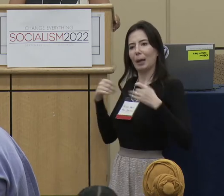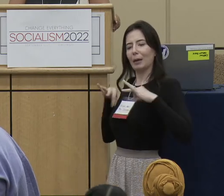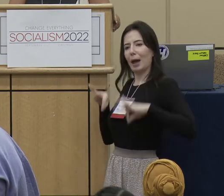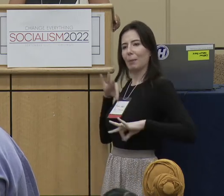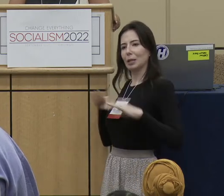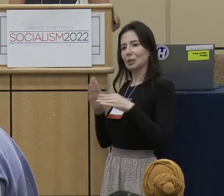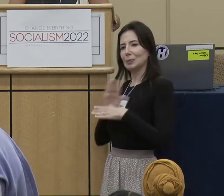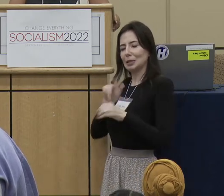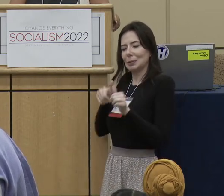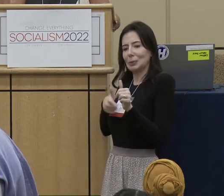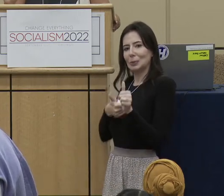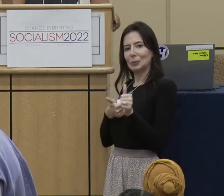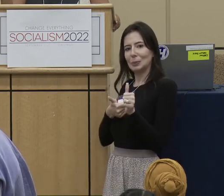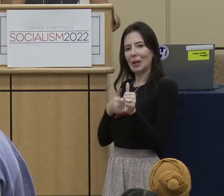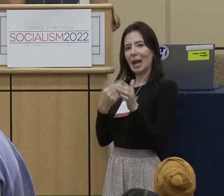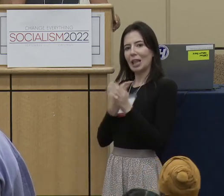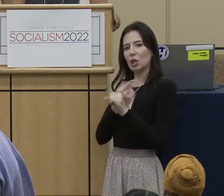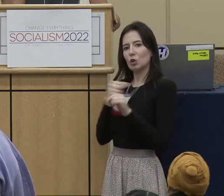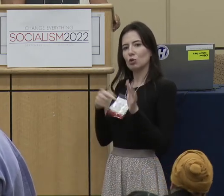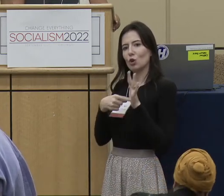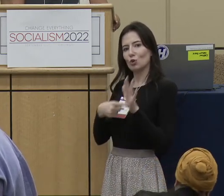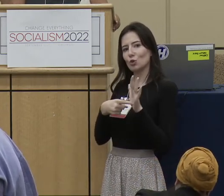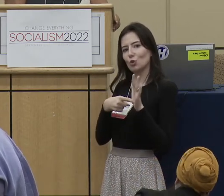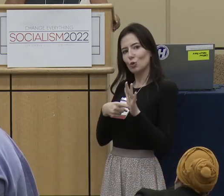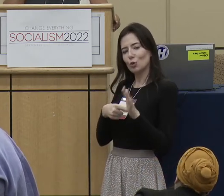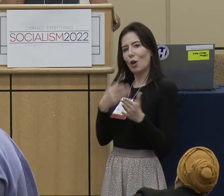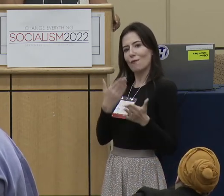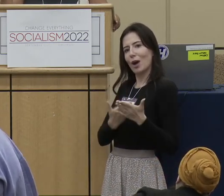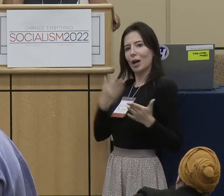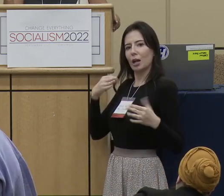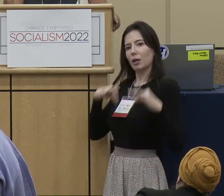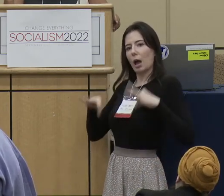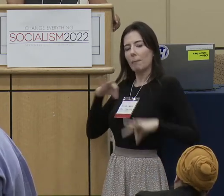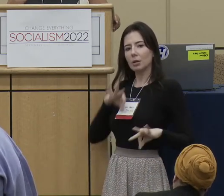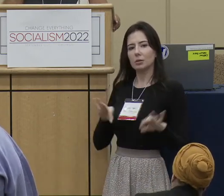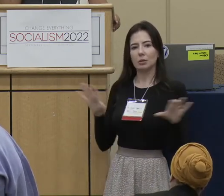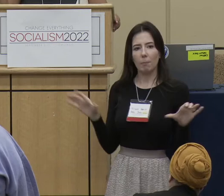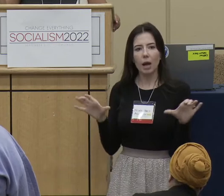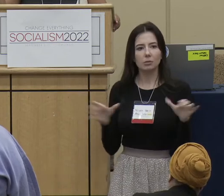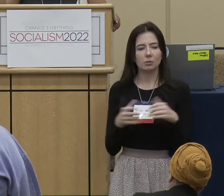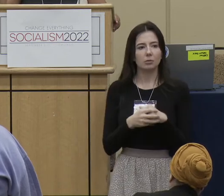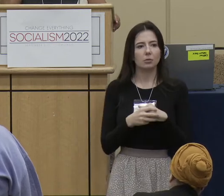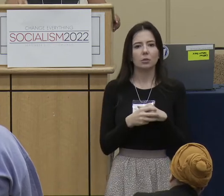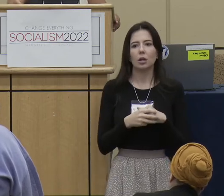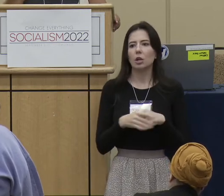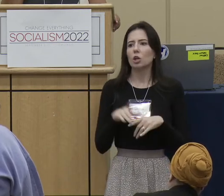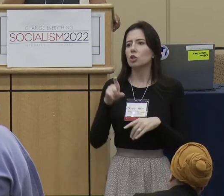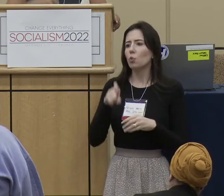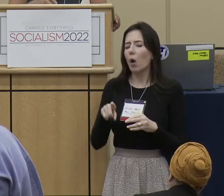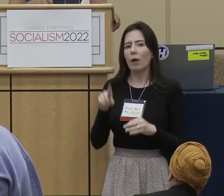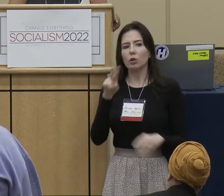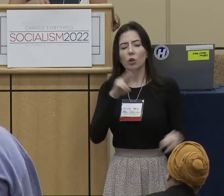problem, kind of hiding behind them doing their dirty work. So, I think we have to have a nuanced view about small